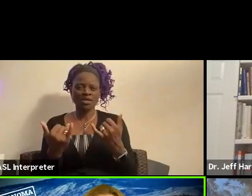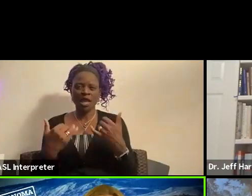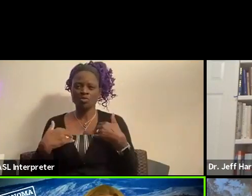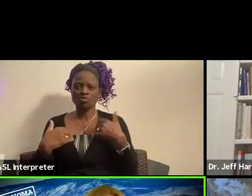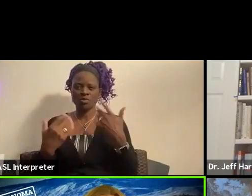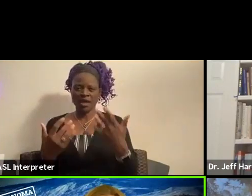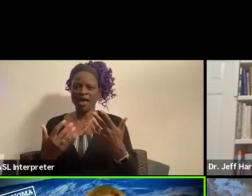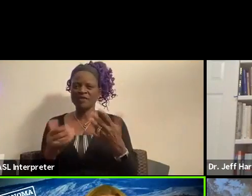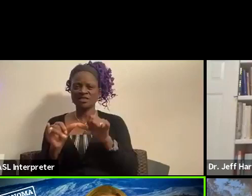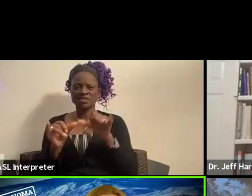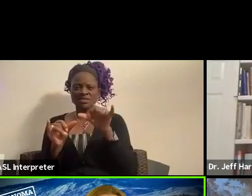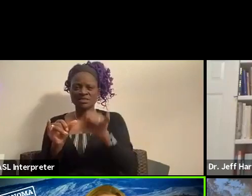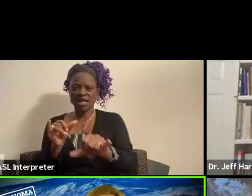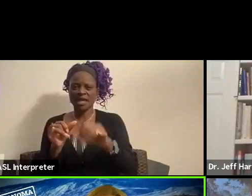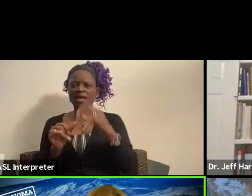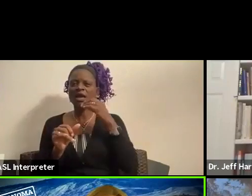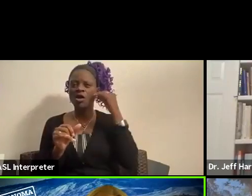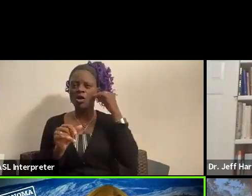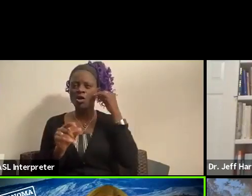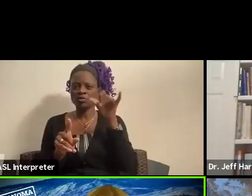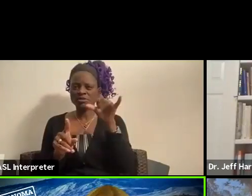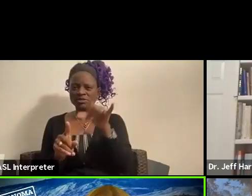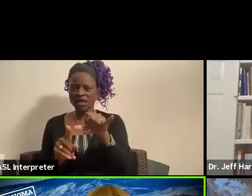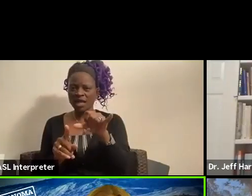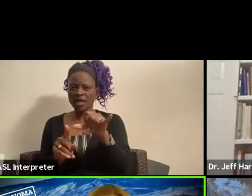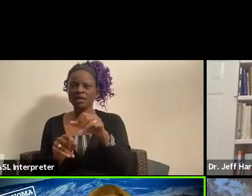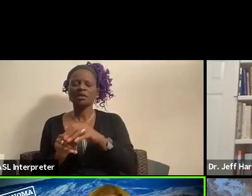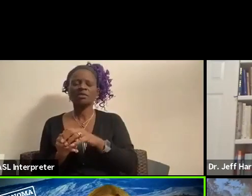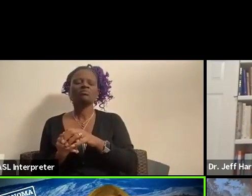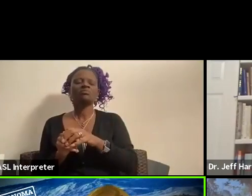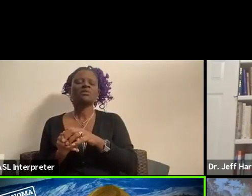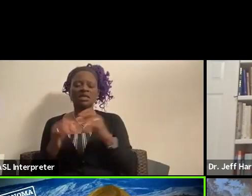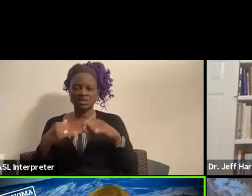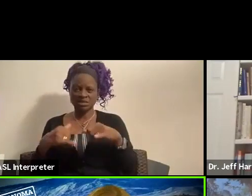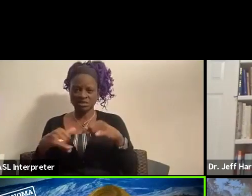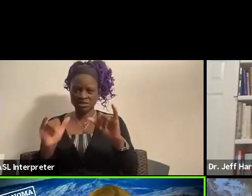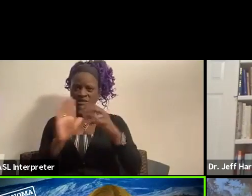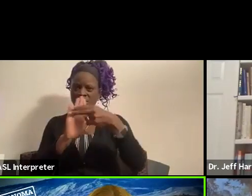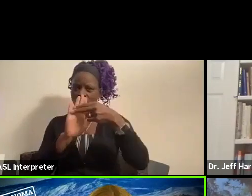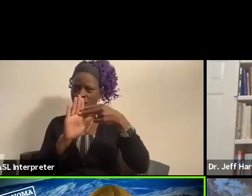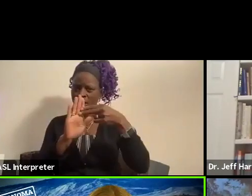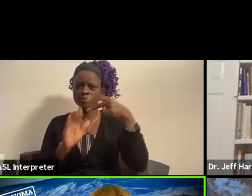But once that order is lifted, we'd still be in that purple tier of the blueprint for a safer economy. Is that right?